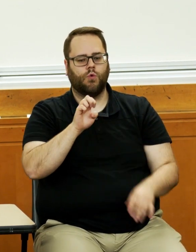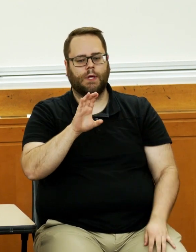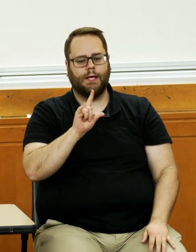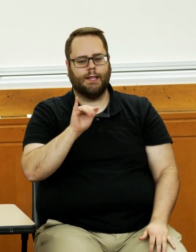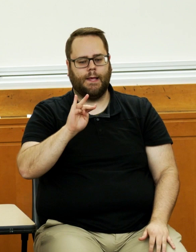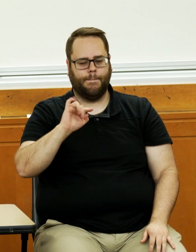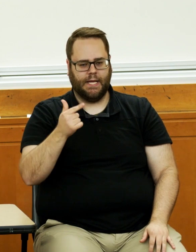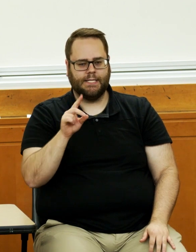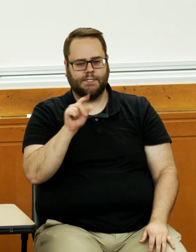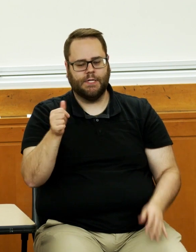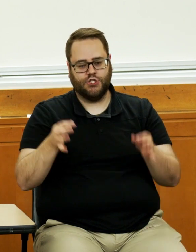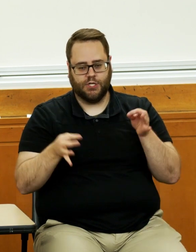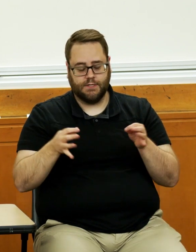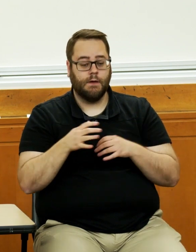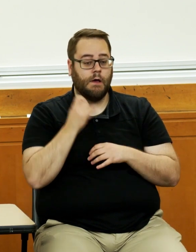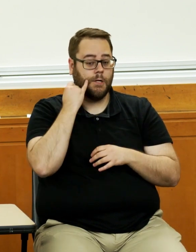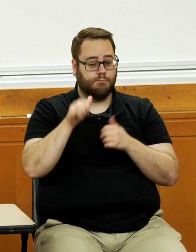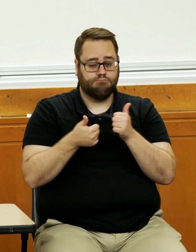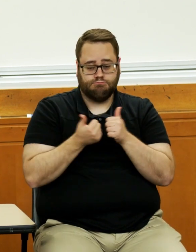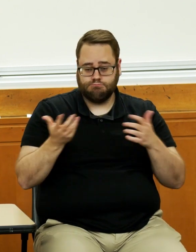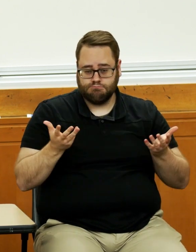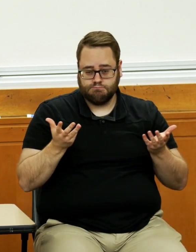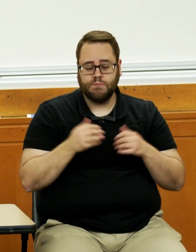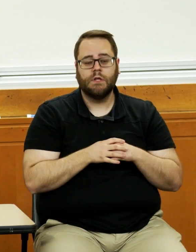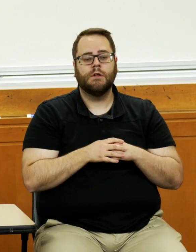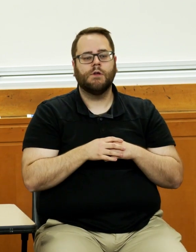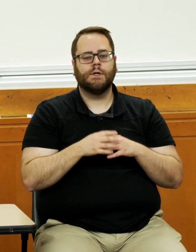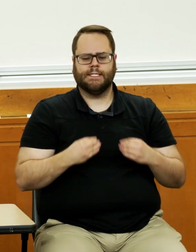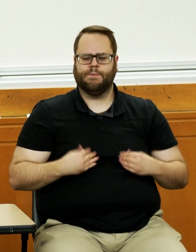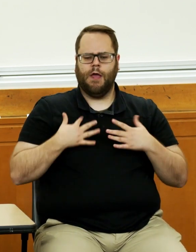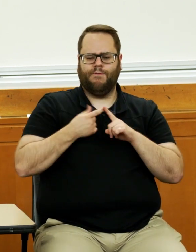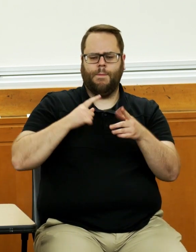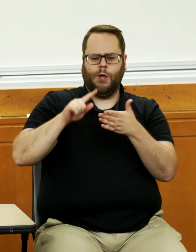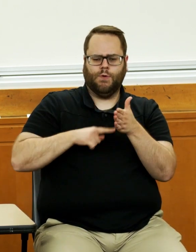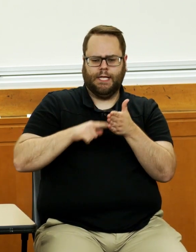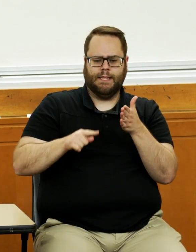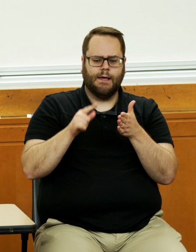The idea for the symposium was inspired by a critique that the concept of Disability Justice,